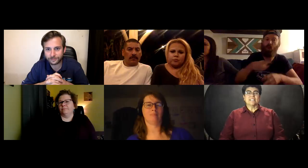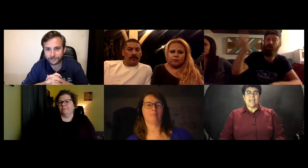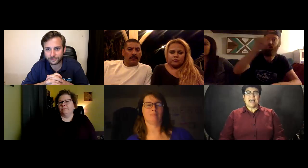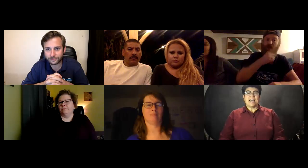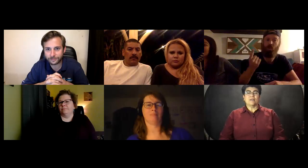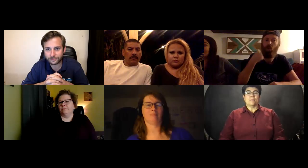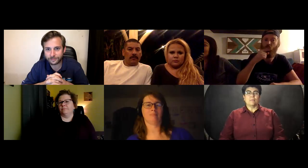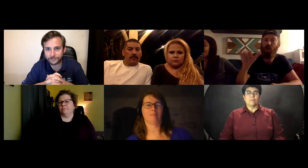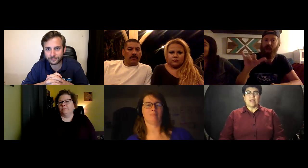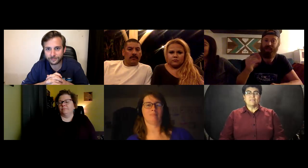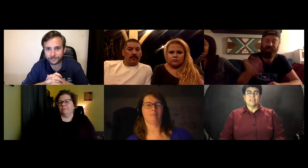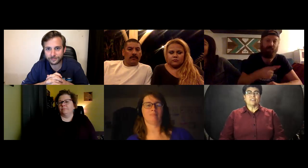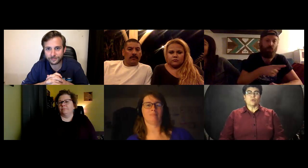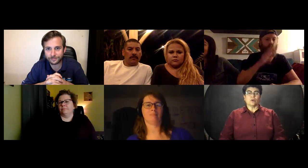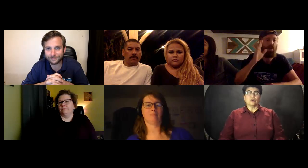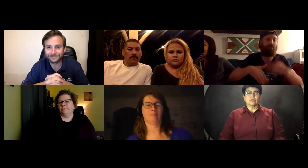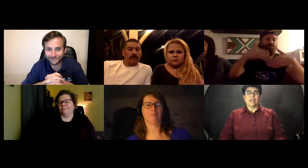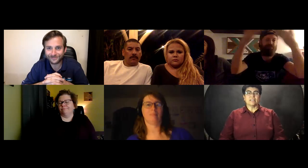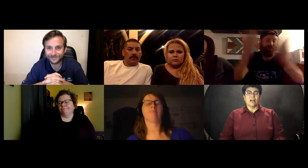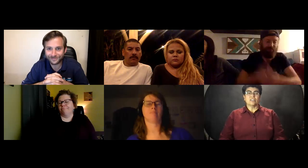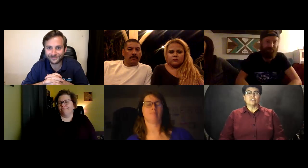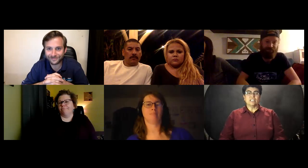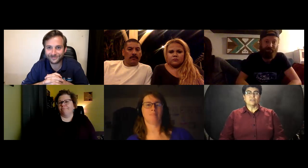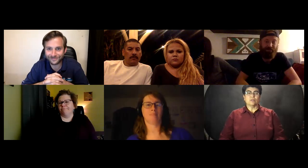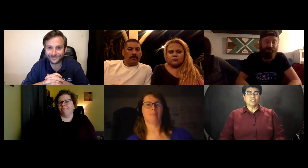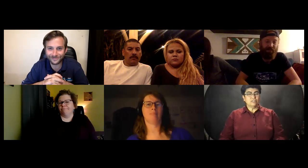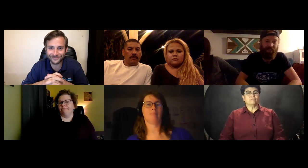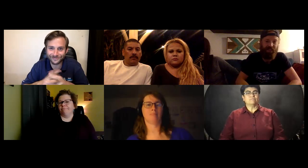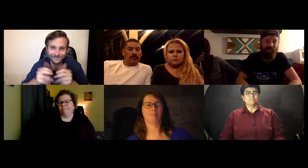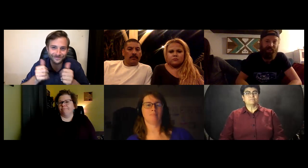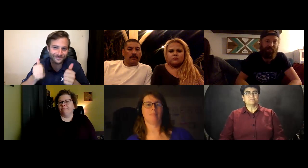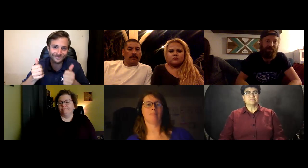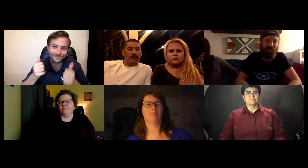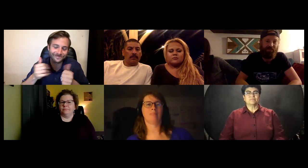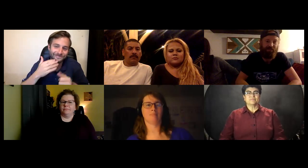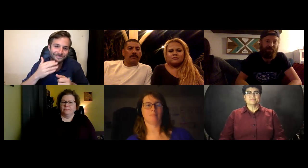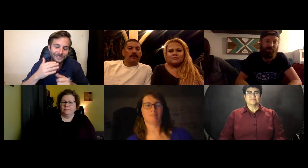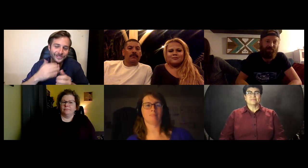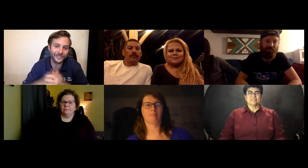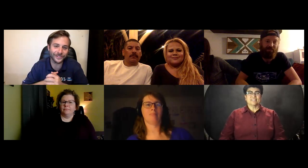can navigate the world as long as you